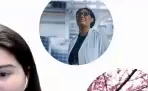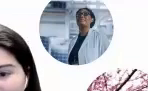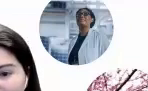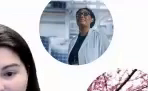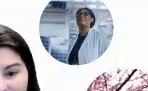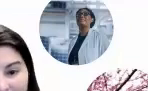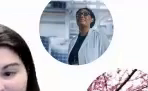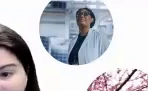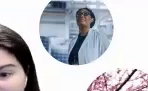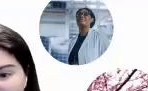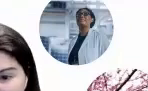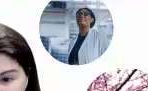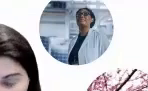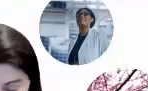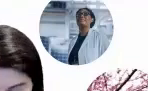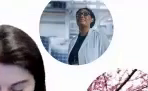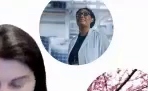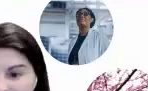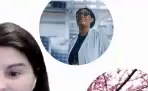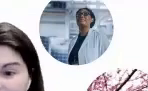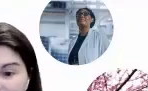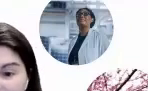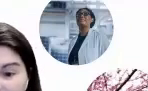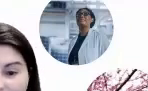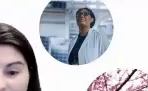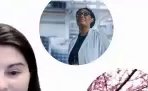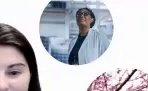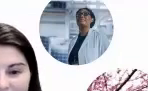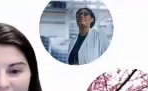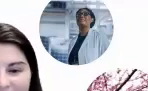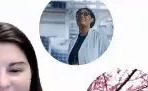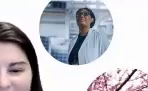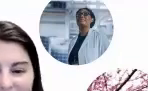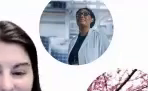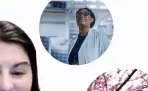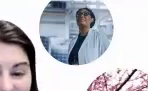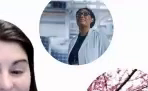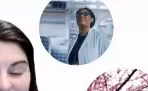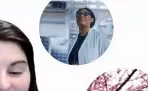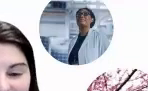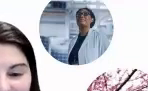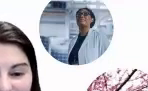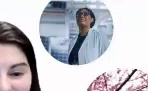But I want to highlight. The deadline, the deadline to